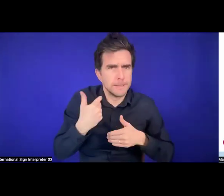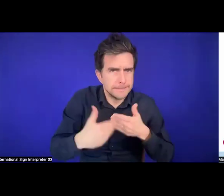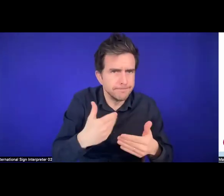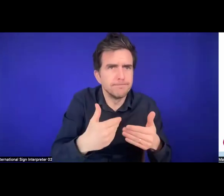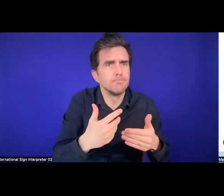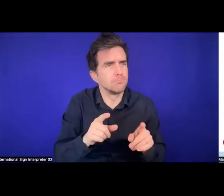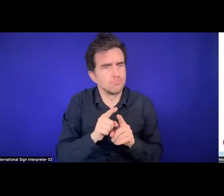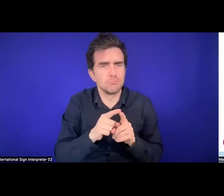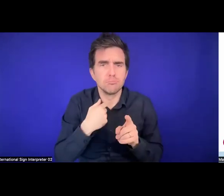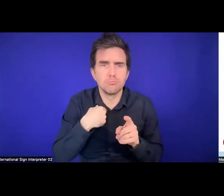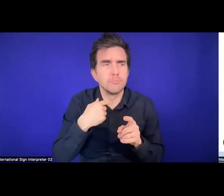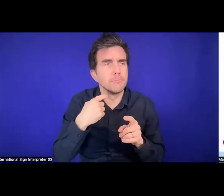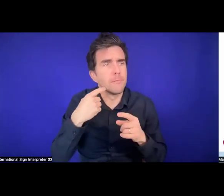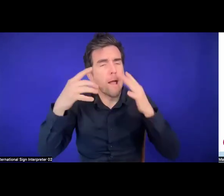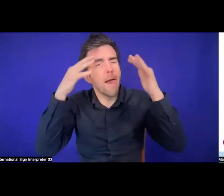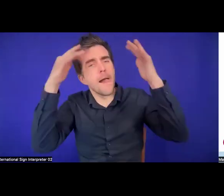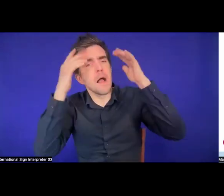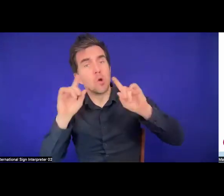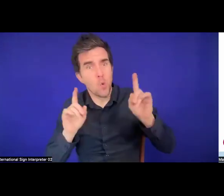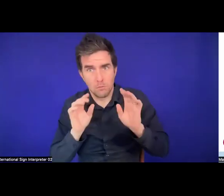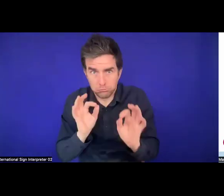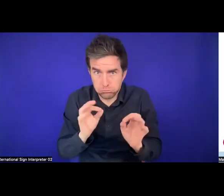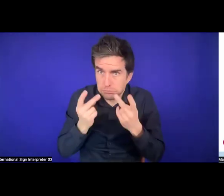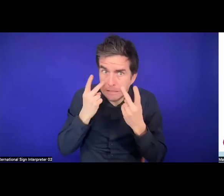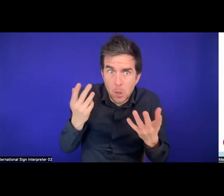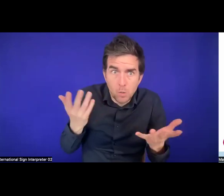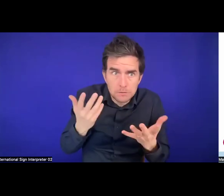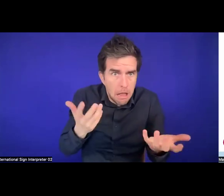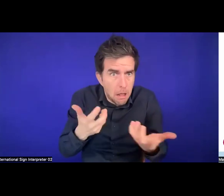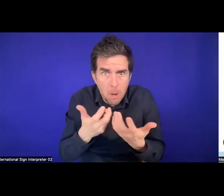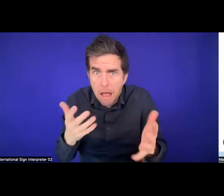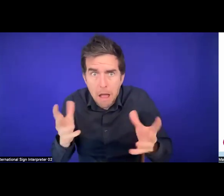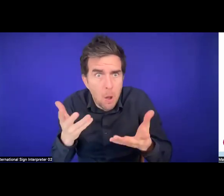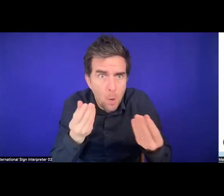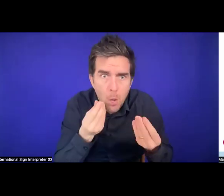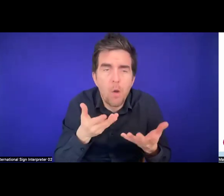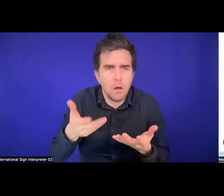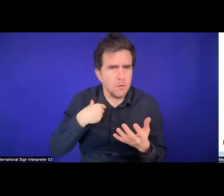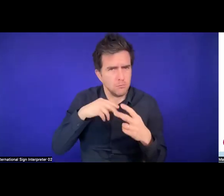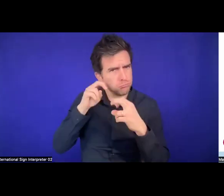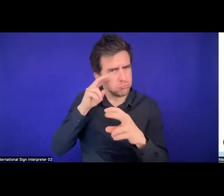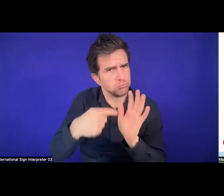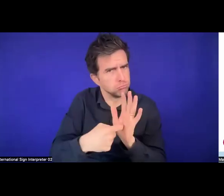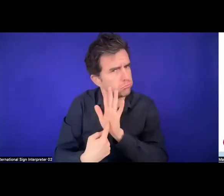very hands on experience. The team I work with are a global team. Because it's a